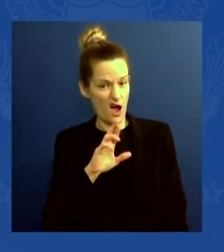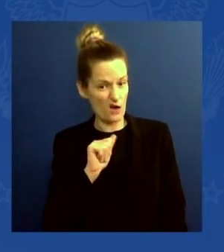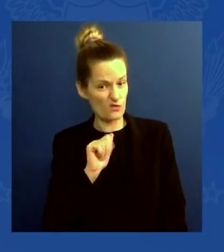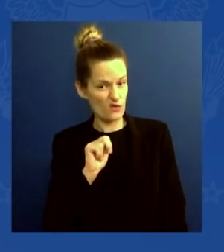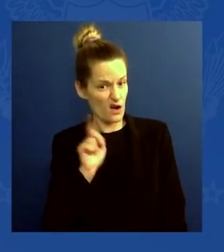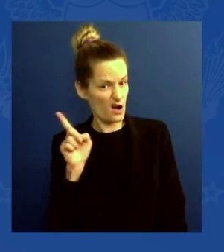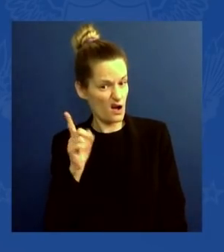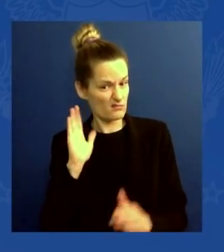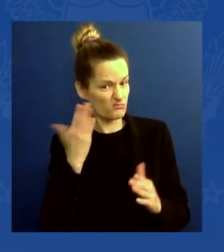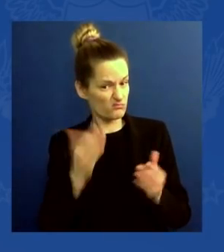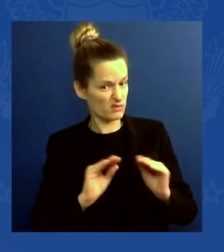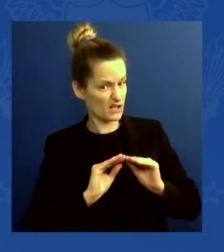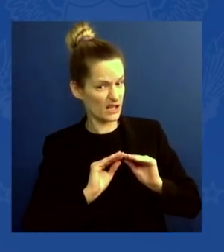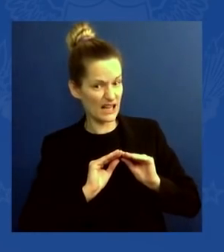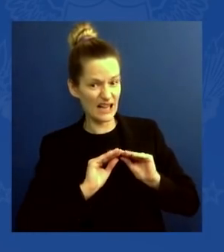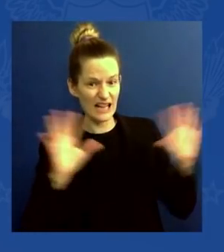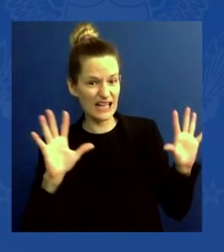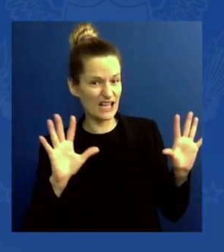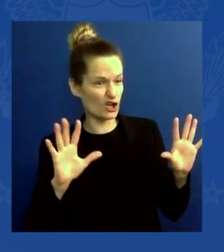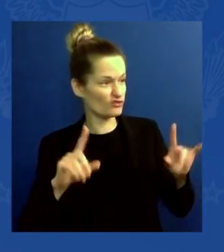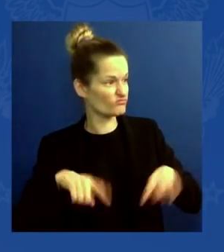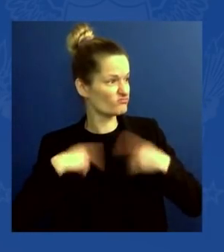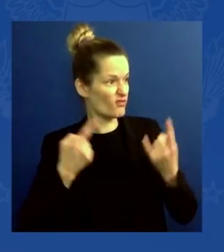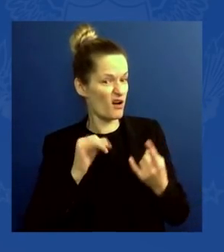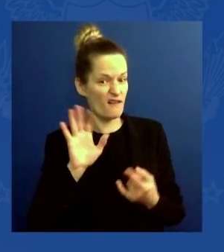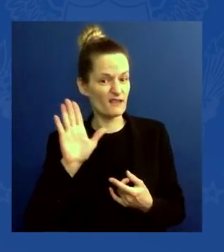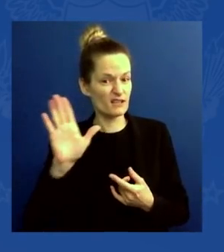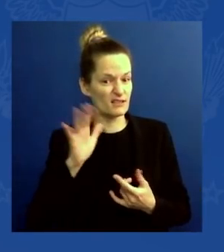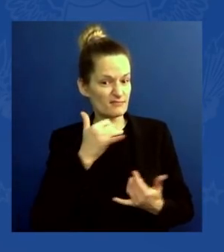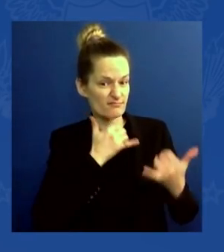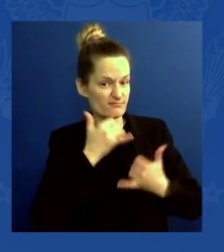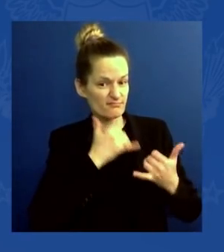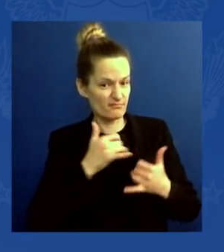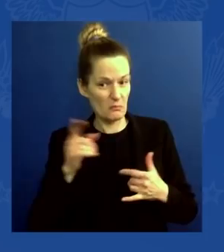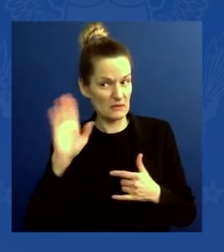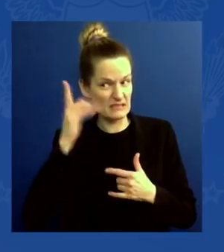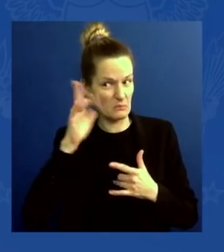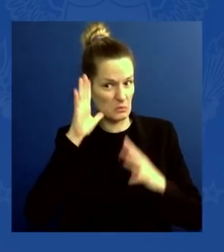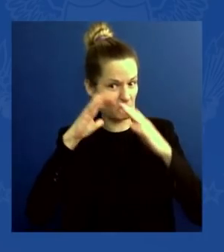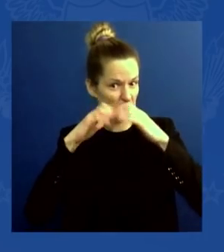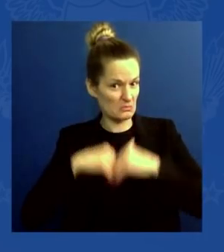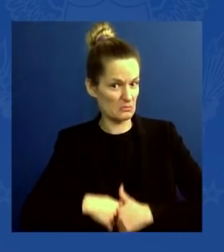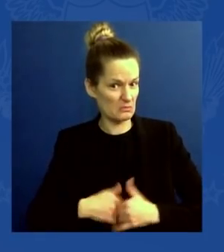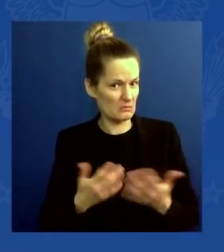So, are you into your plan B at this point? The President: I'm not going to comment on Iran now.